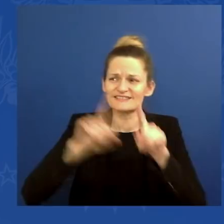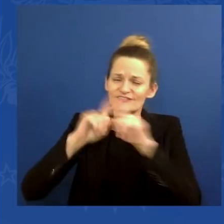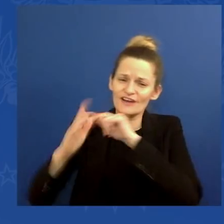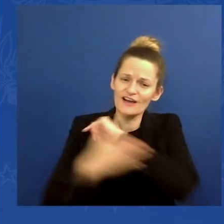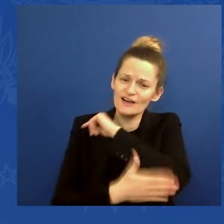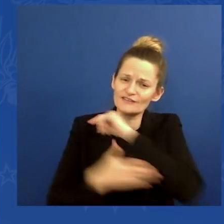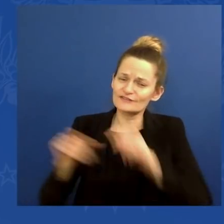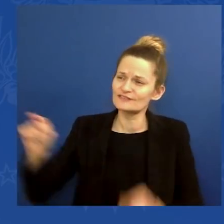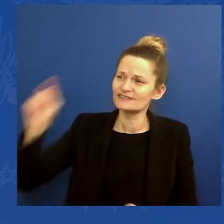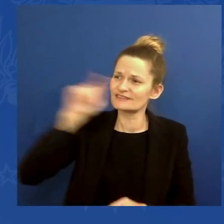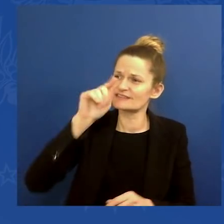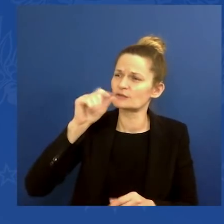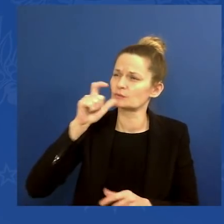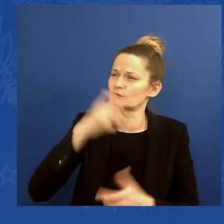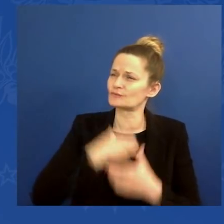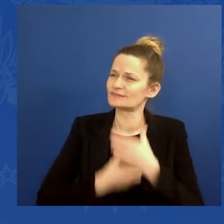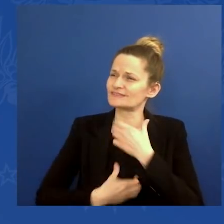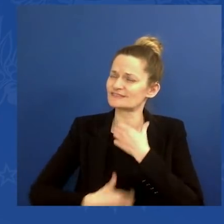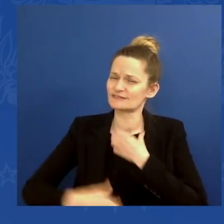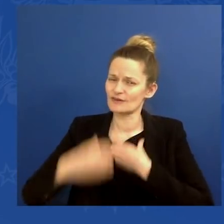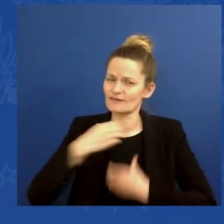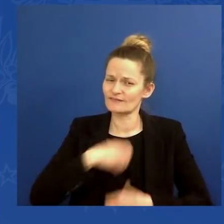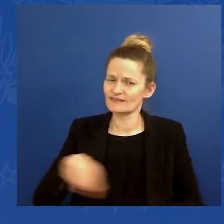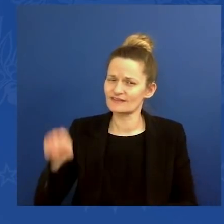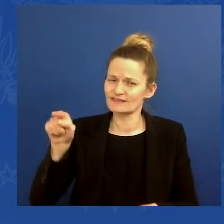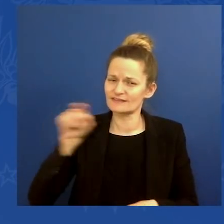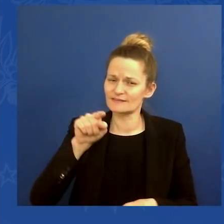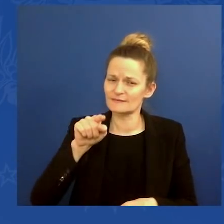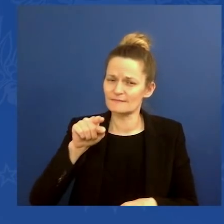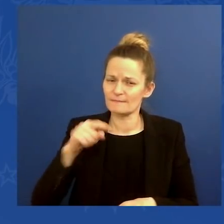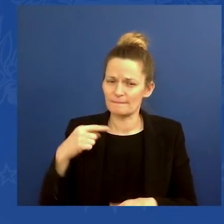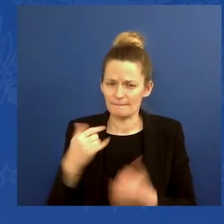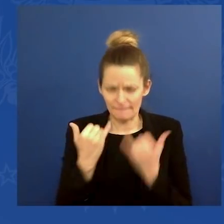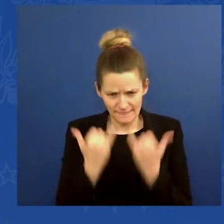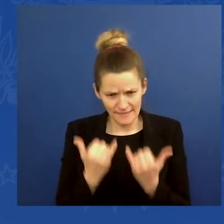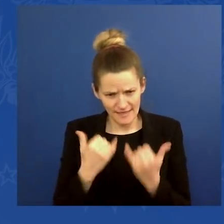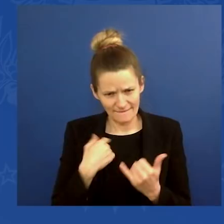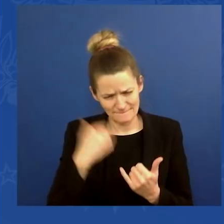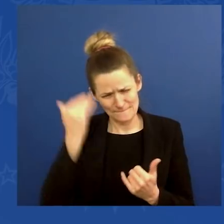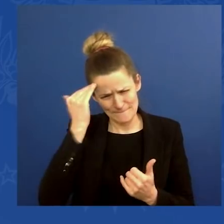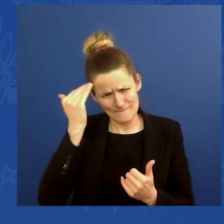And dear God, we are particularly mindful of the exiled people of the Ukraine